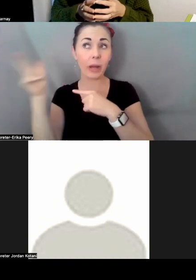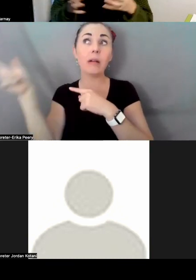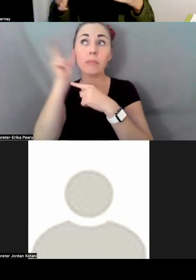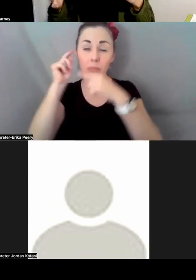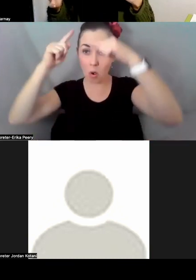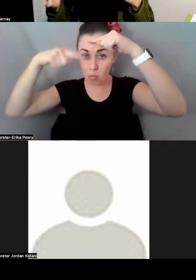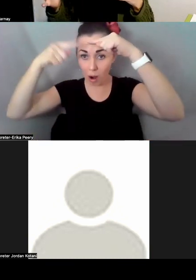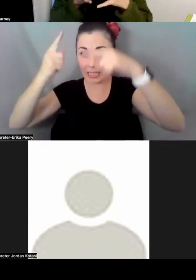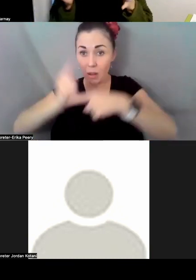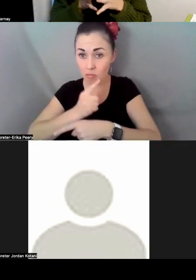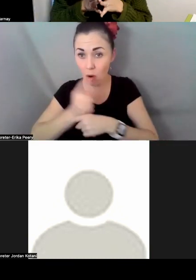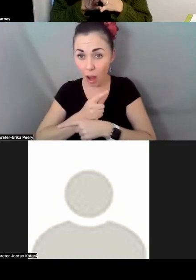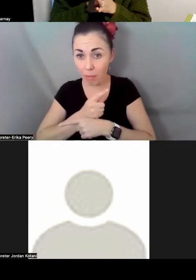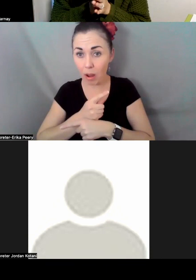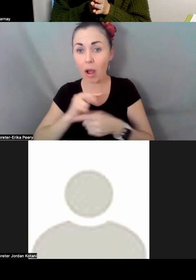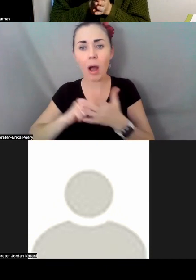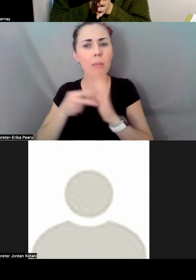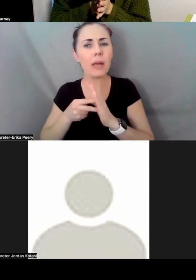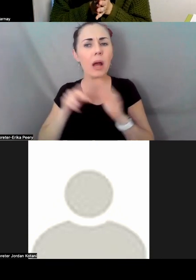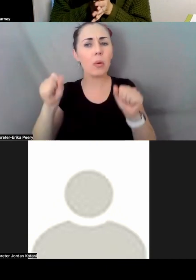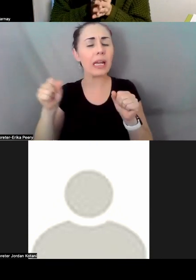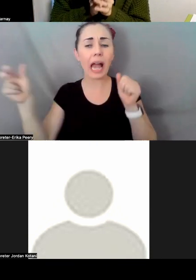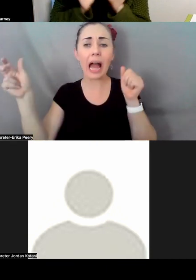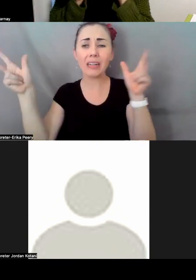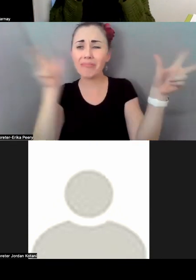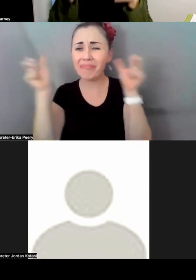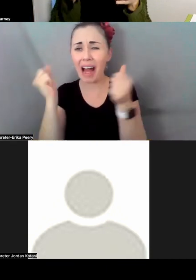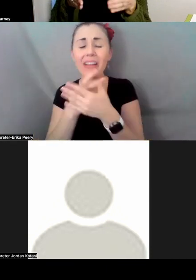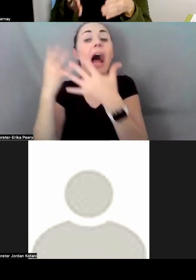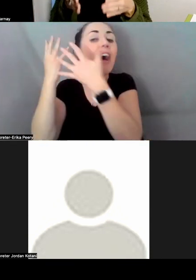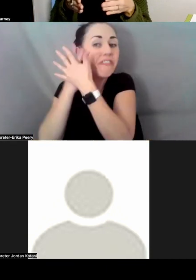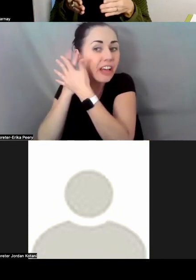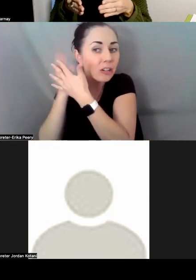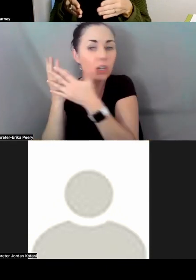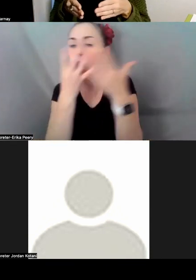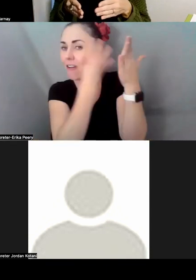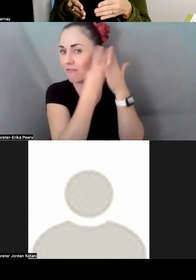it helps us to filter out some sounds and helps us to focus on which sounds are important.